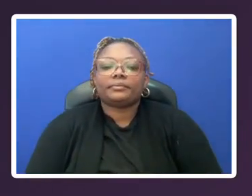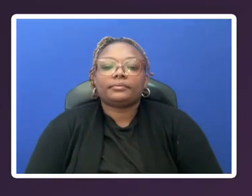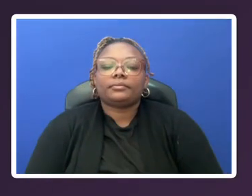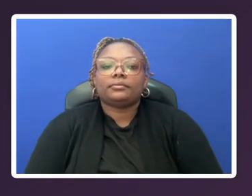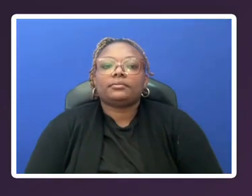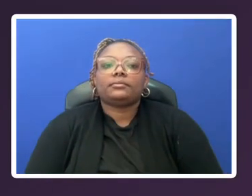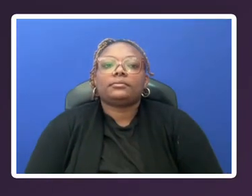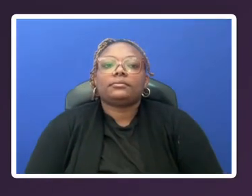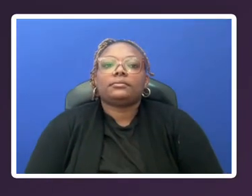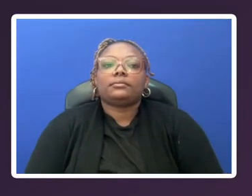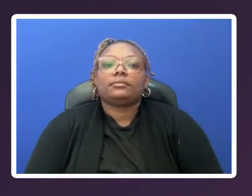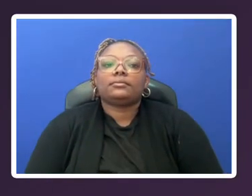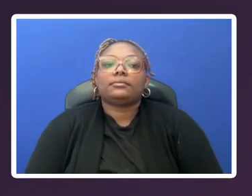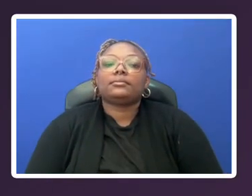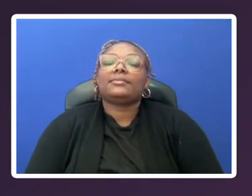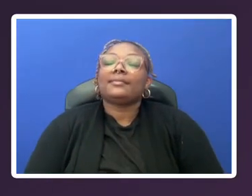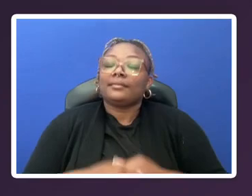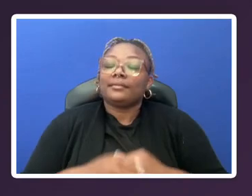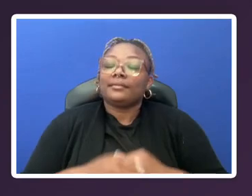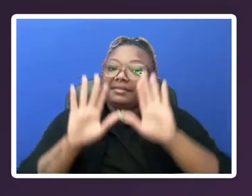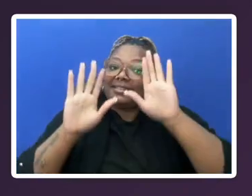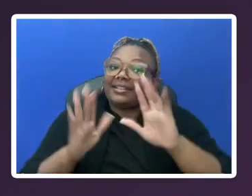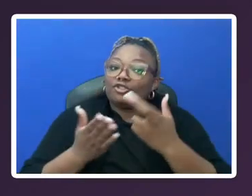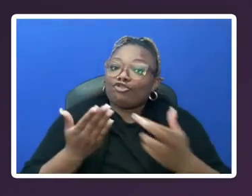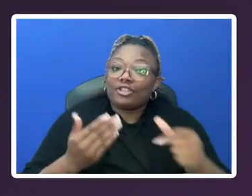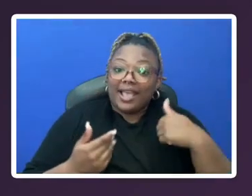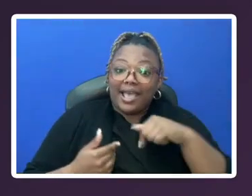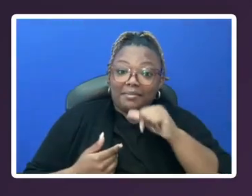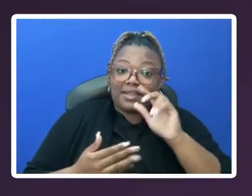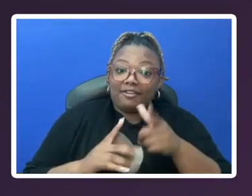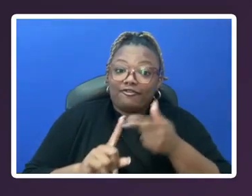resource. And though I'm not from New York City, I have actually used it with my students,